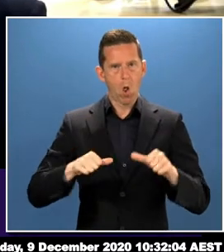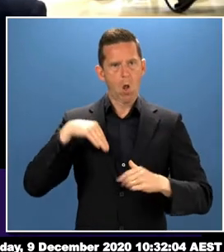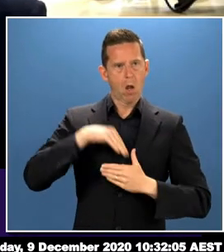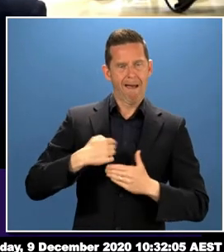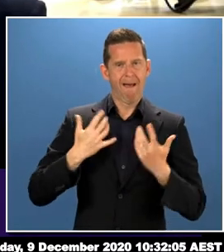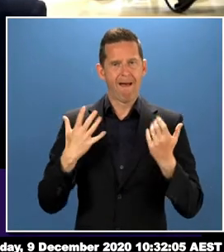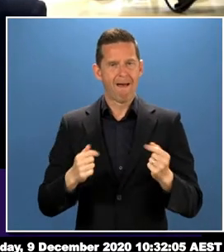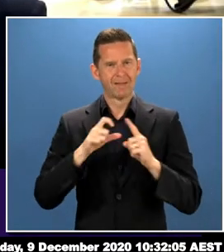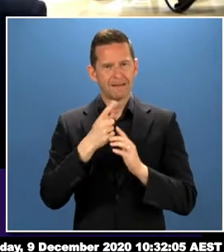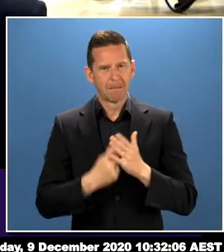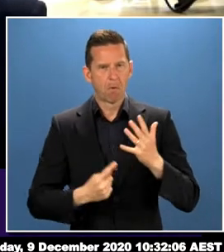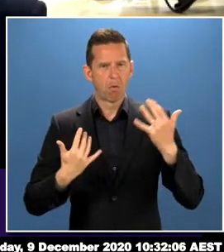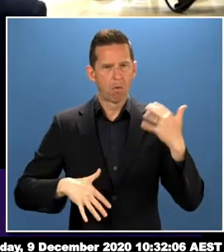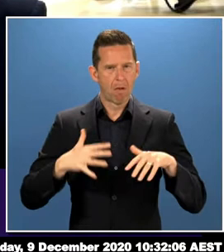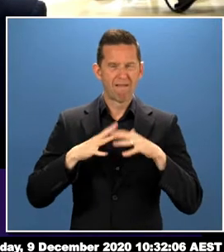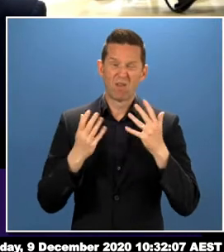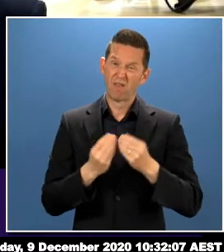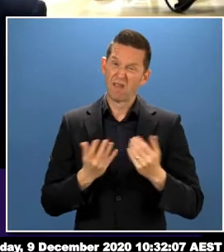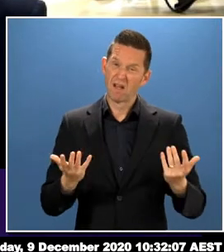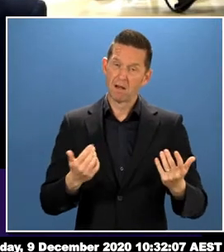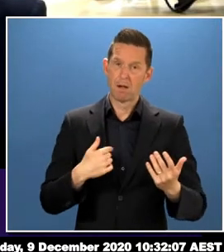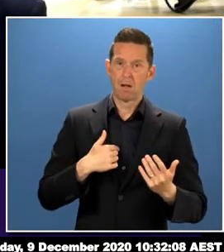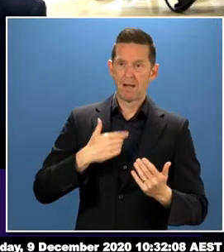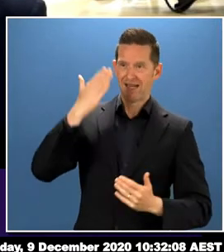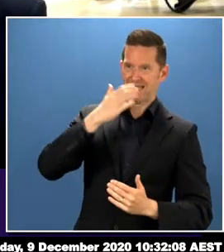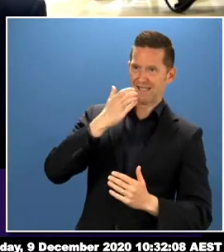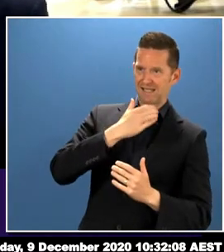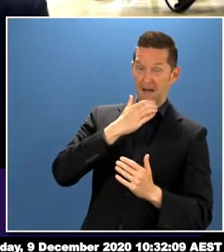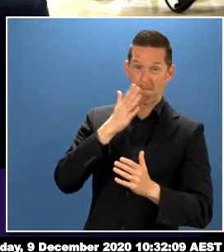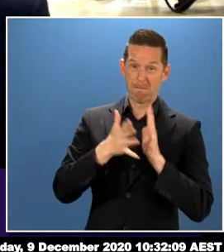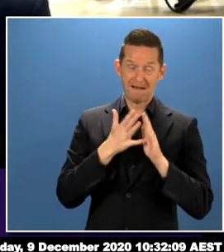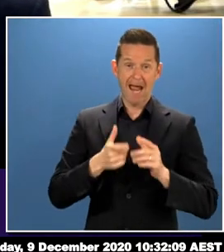So it kind of stops you having authentic connections with your